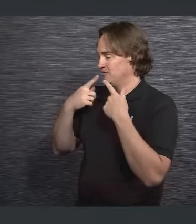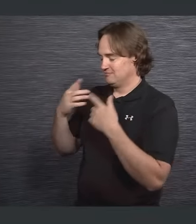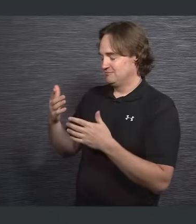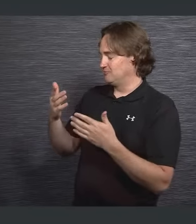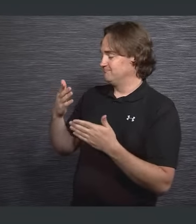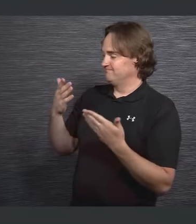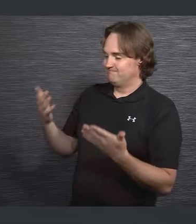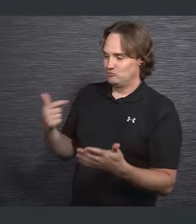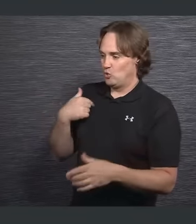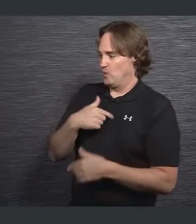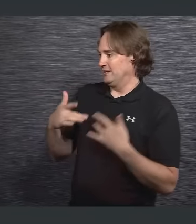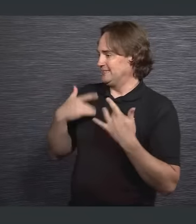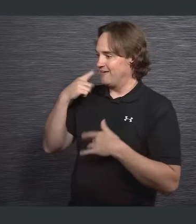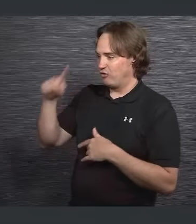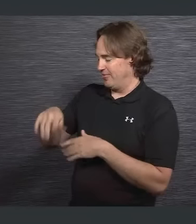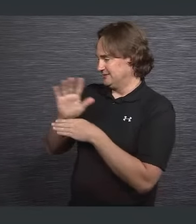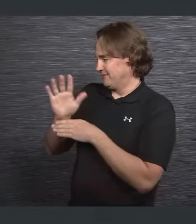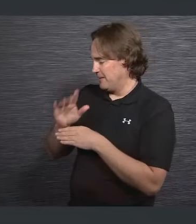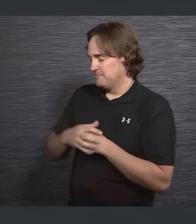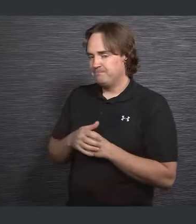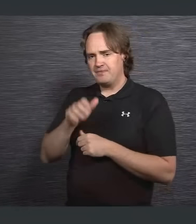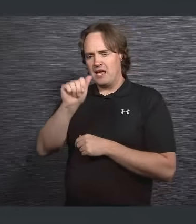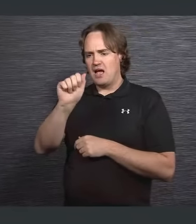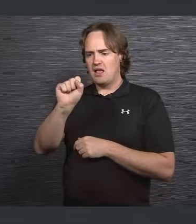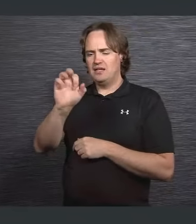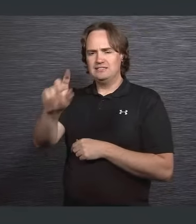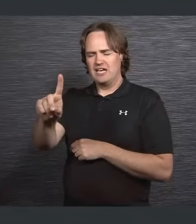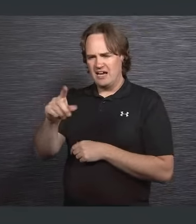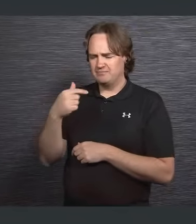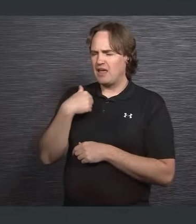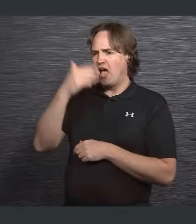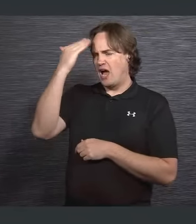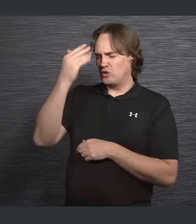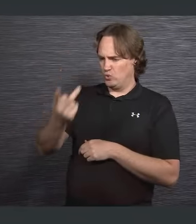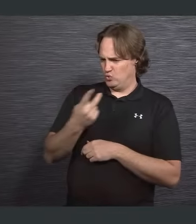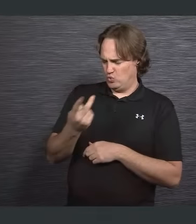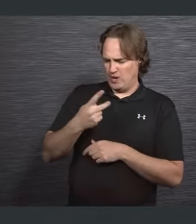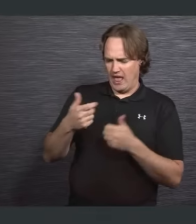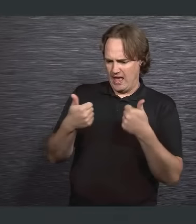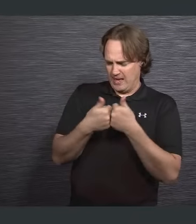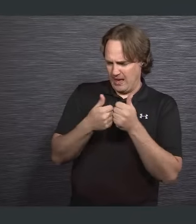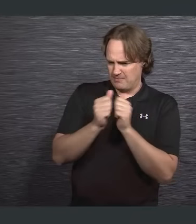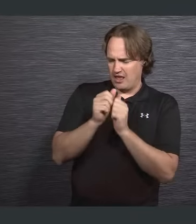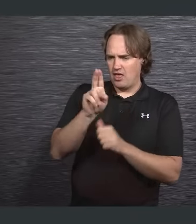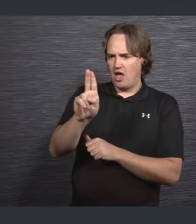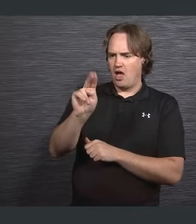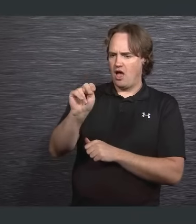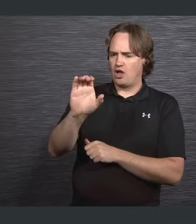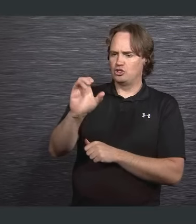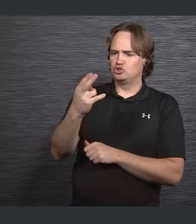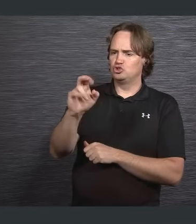So, Asad, I know from making "Uncharted" together that PlayStation has some unique considerations when